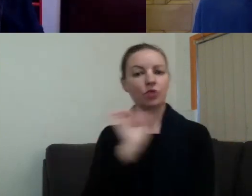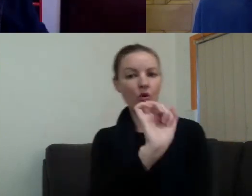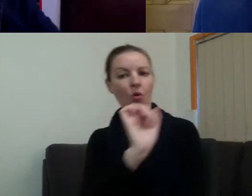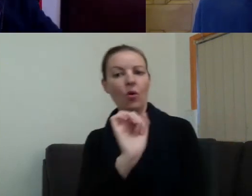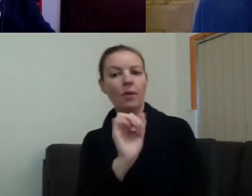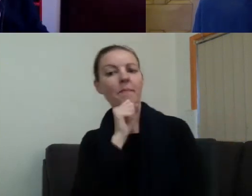To your male